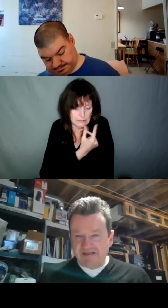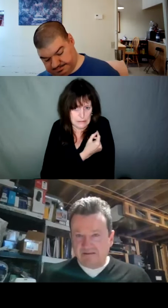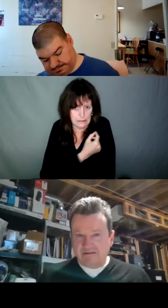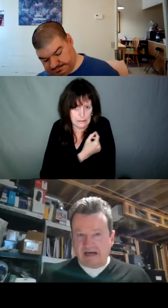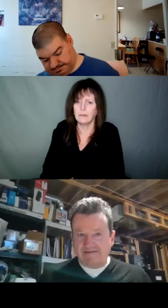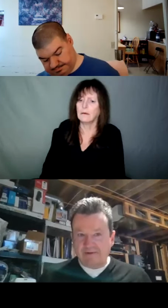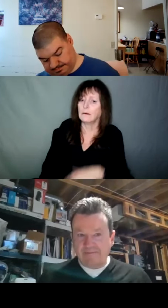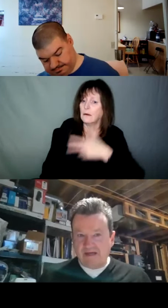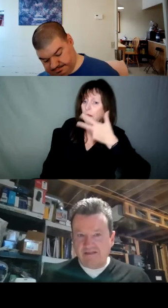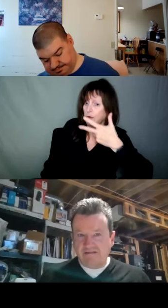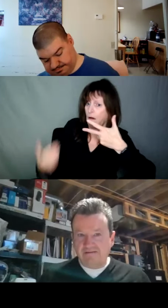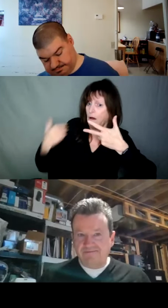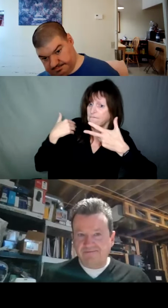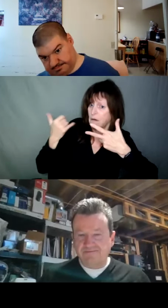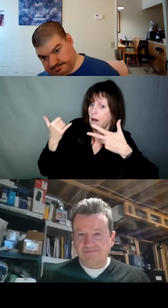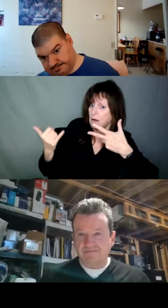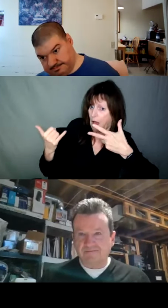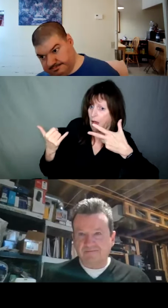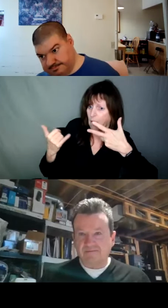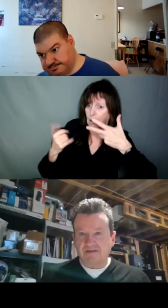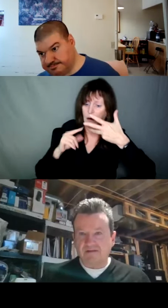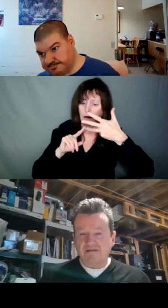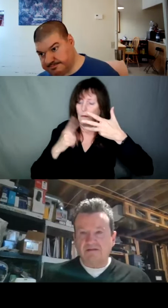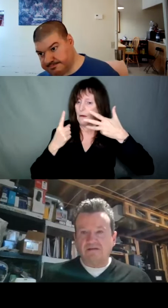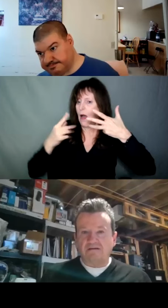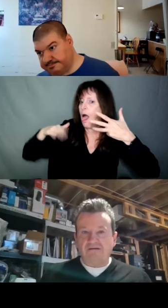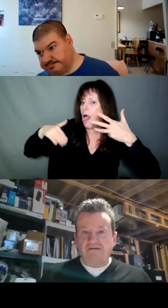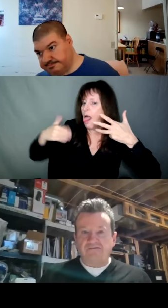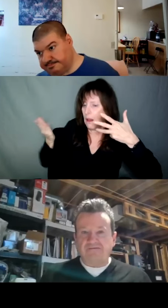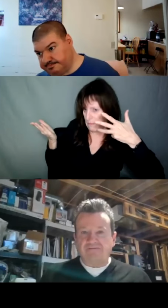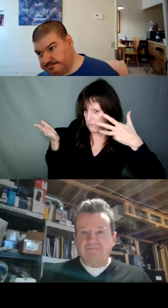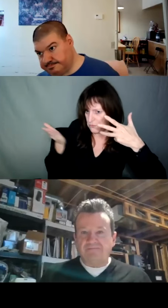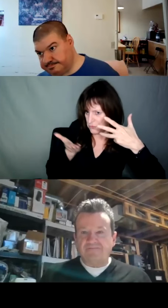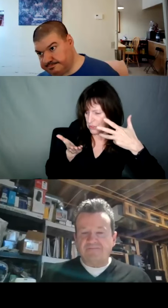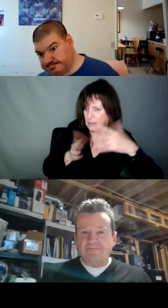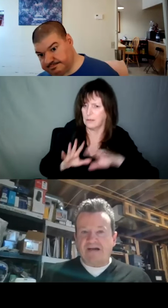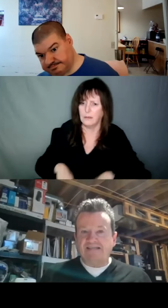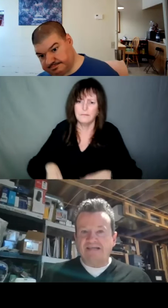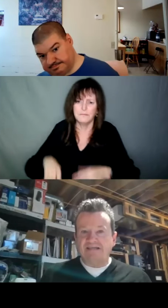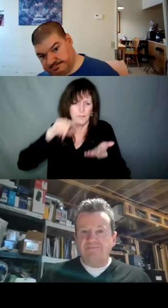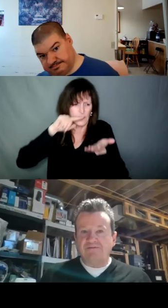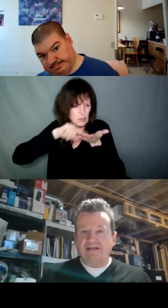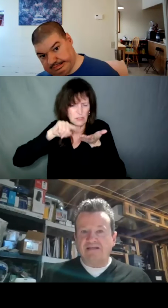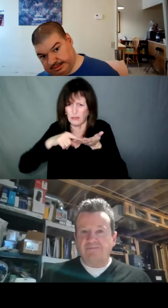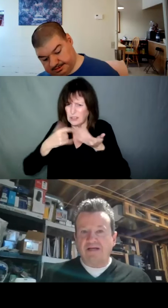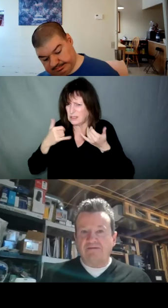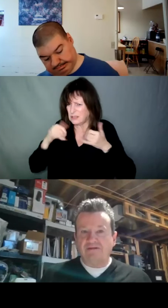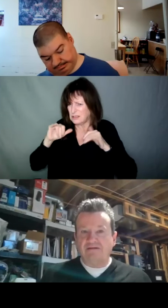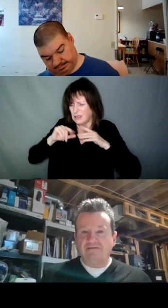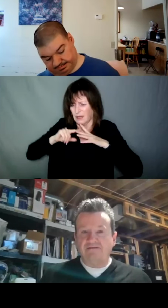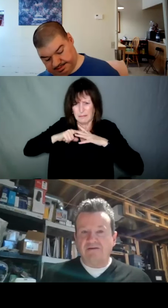There are four approved vaccines , three of them we are currently using right now.